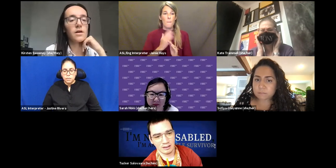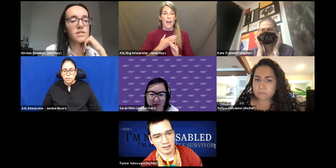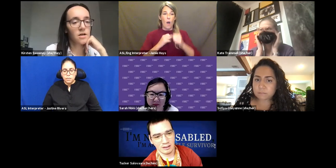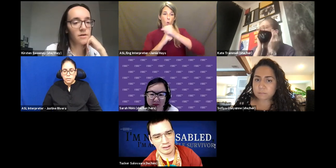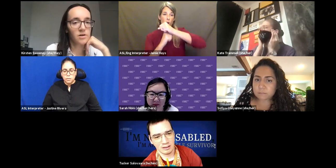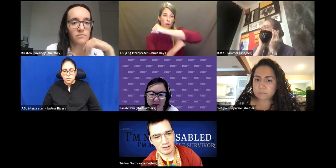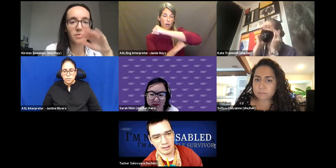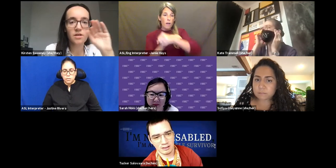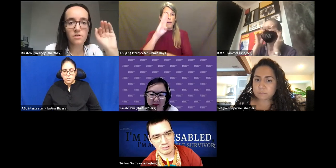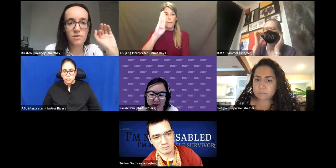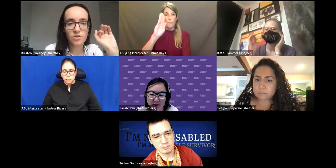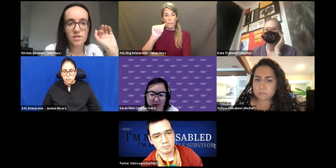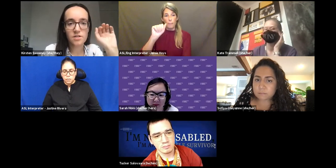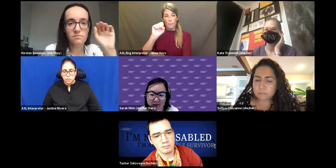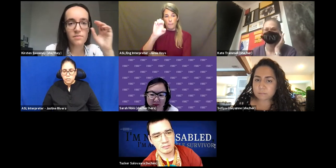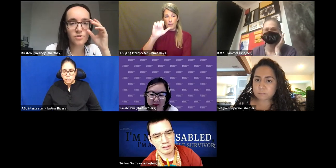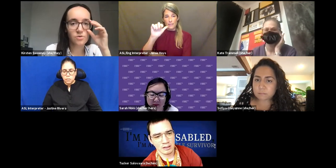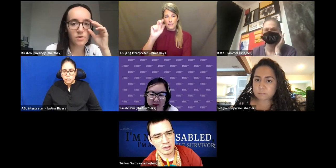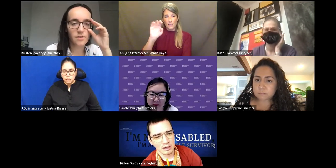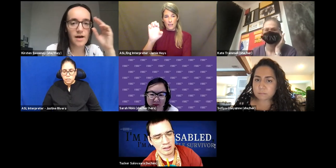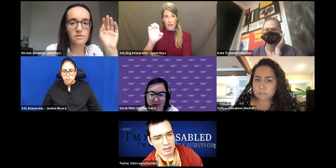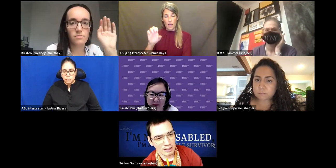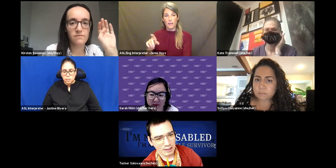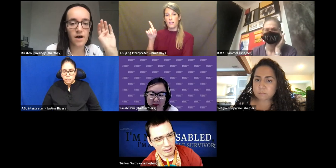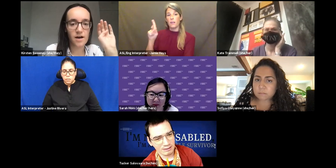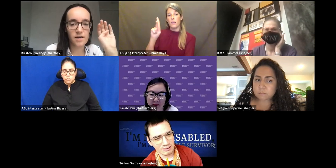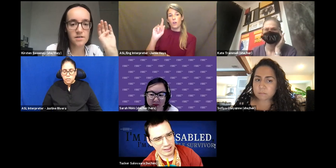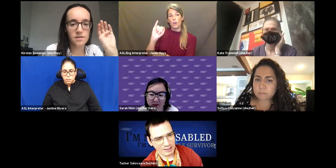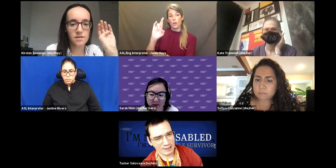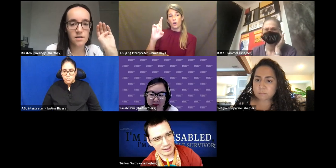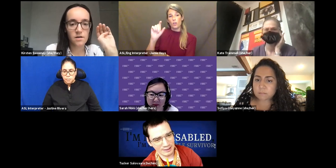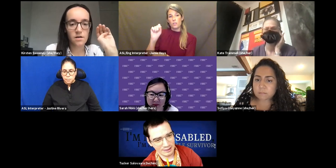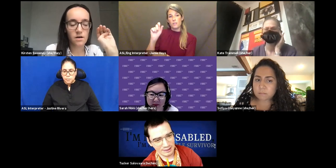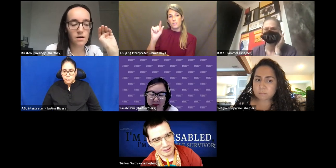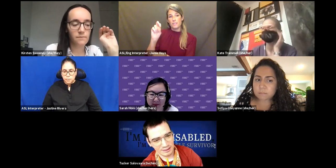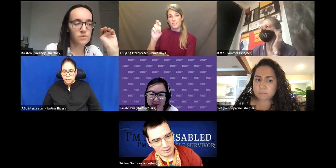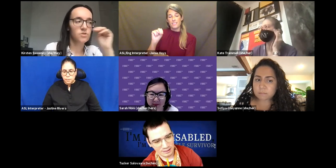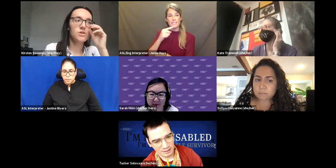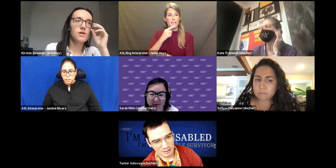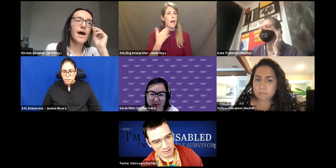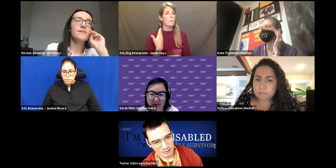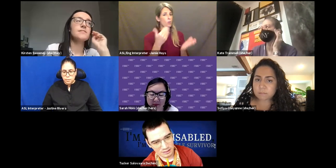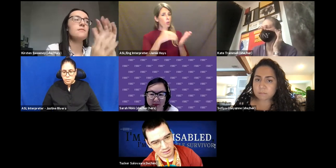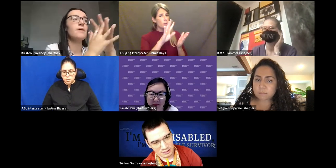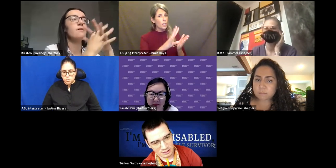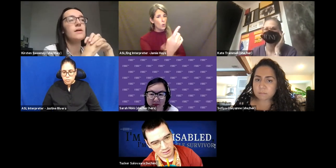Kirsten Sweeney: Alright, Tucker, I'm going to repeat your question to make sure that we've got it. So you're asking about